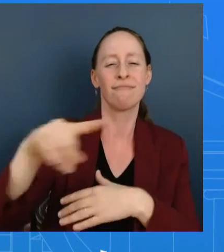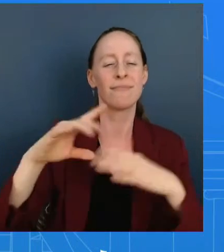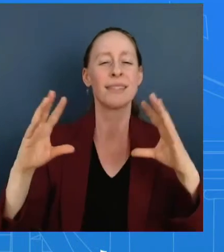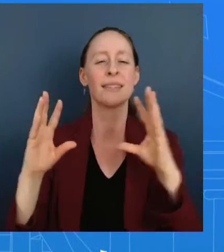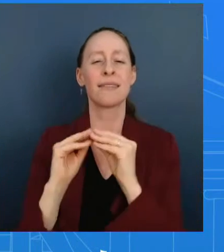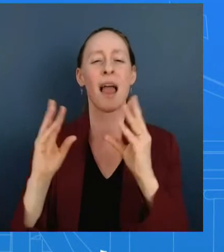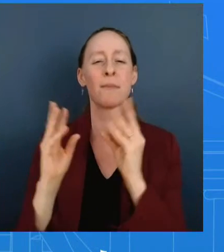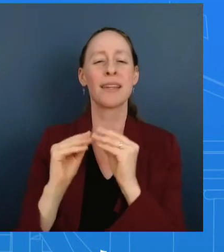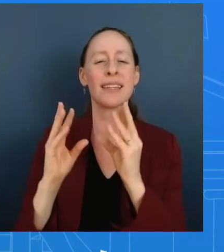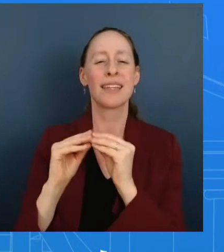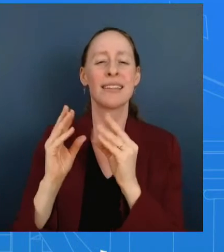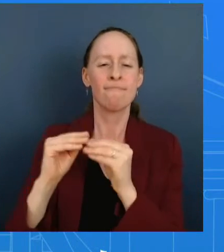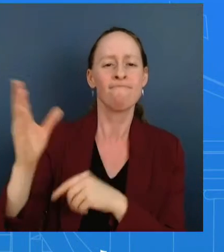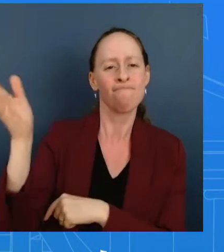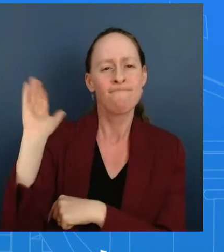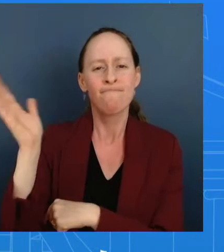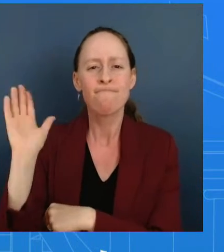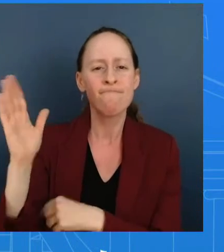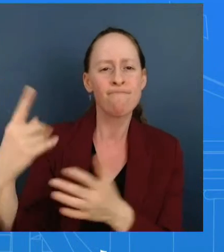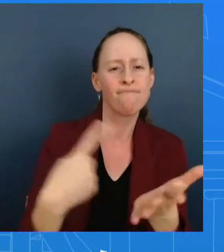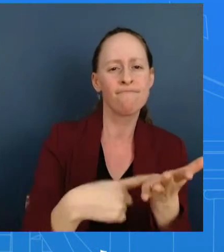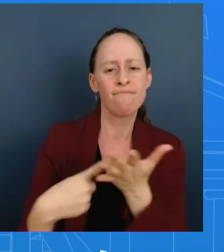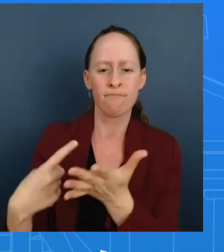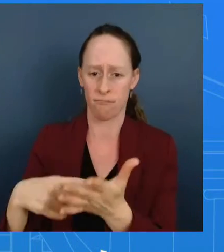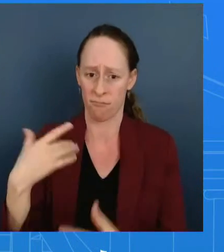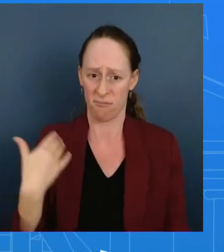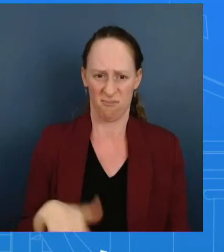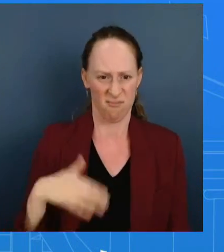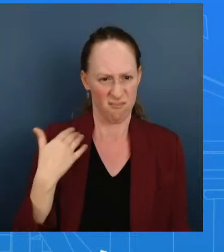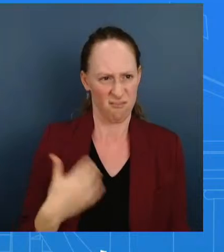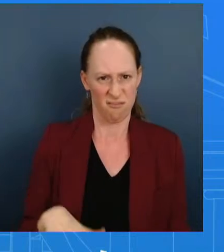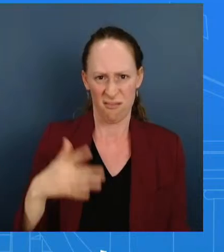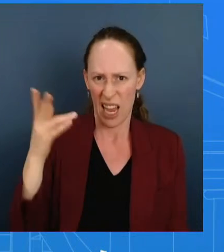historic accomplishments, including lowering prescription drug costs